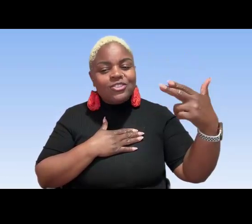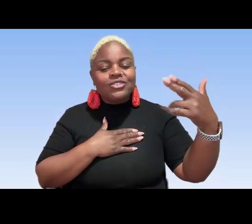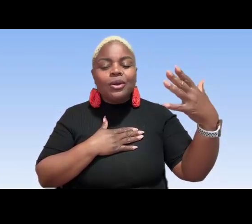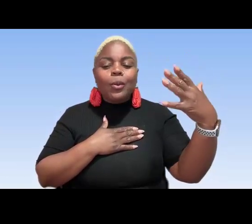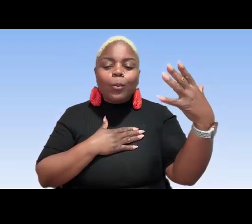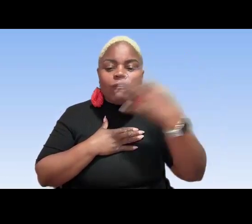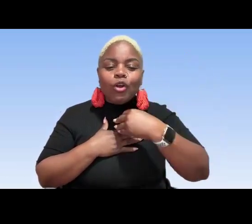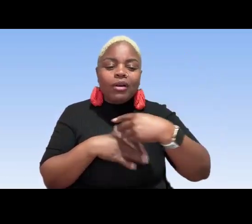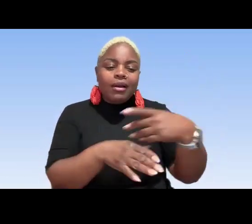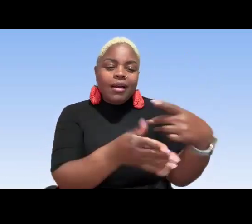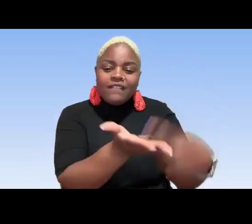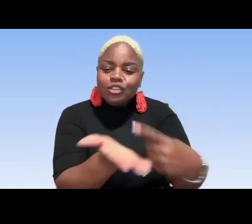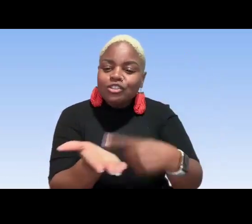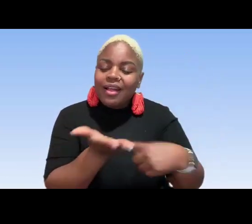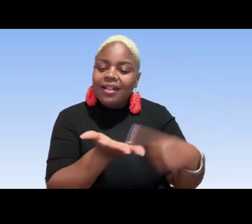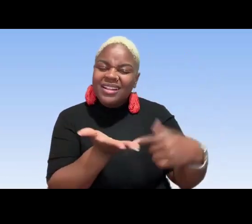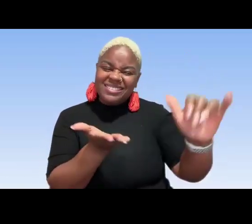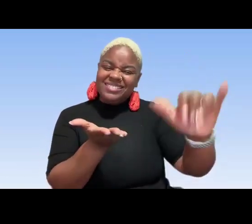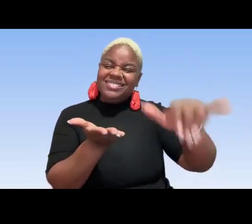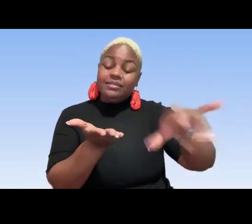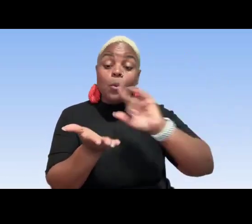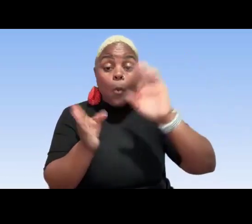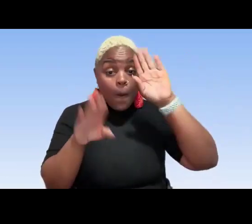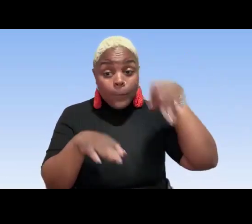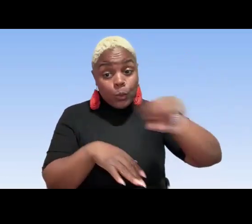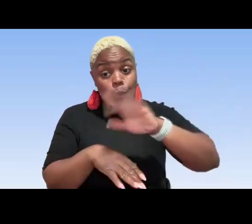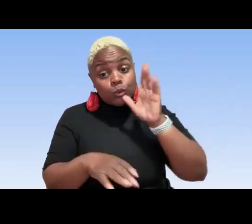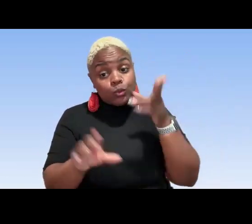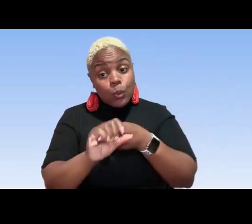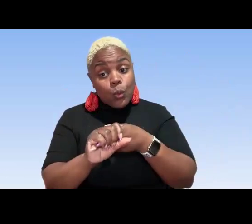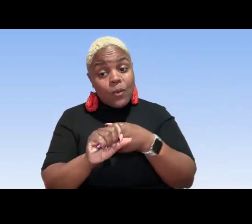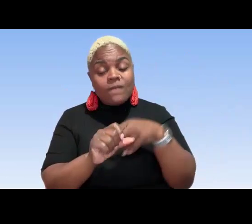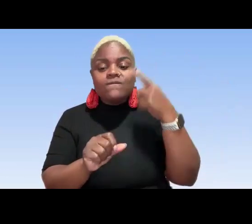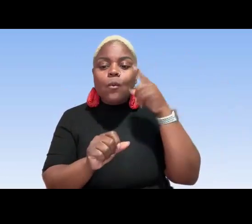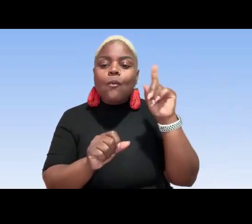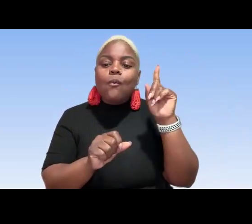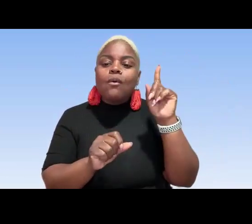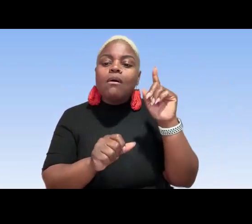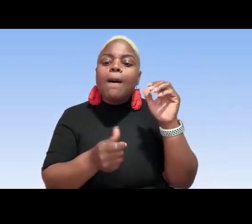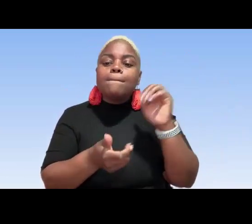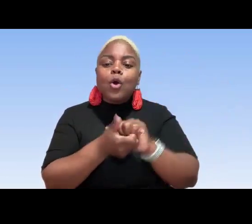And I hope a lot of you will join us for the, the partner event that Britt mentioned.